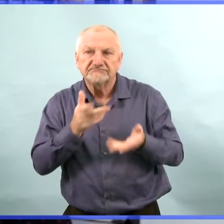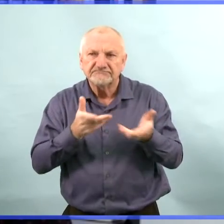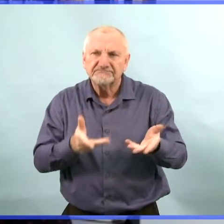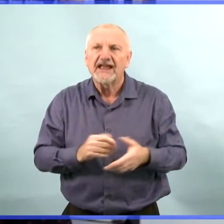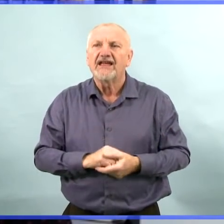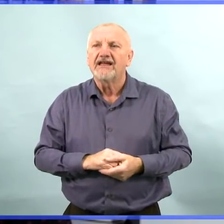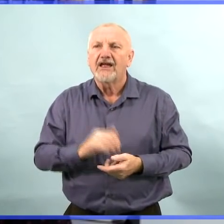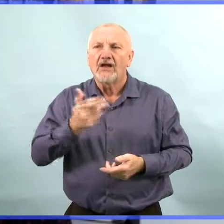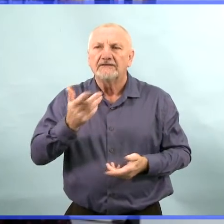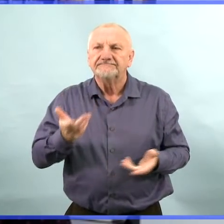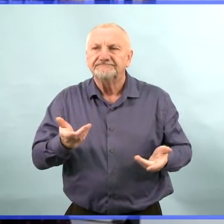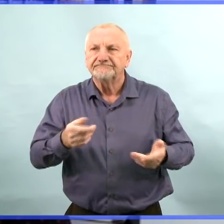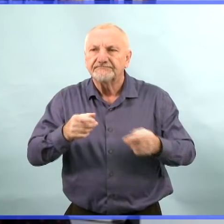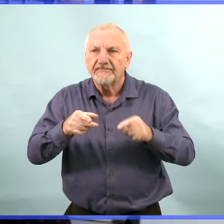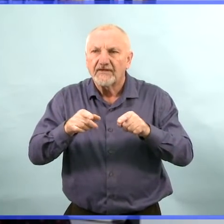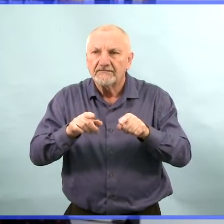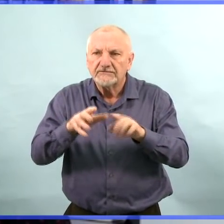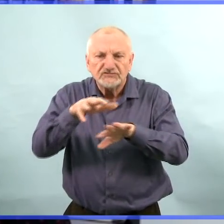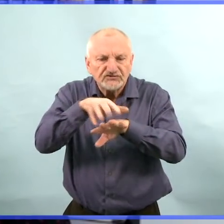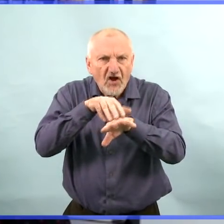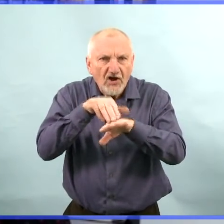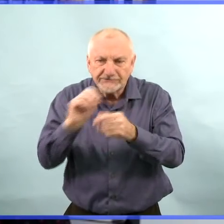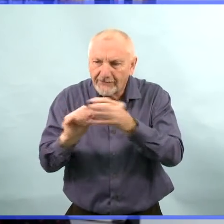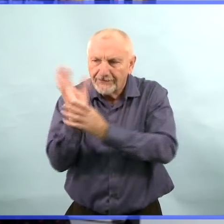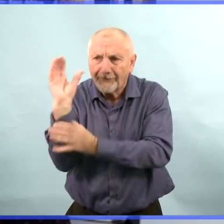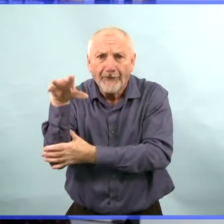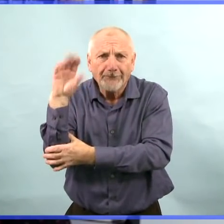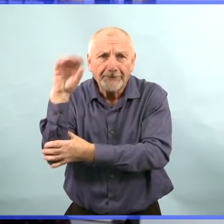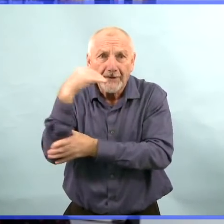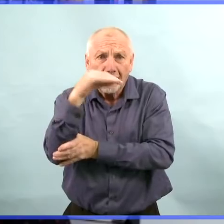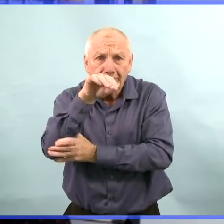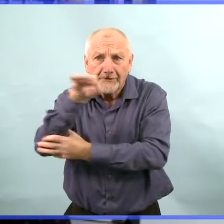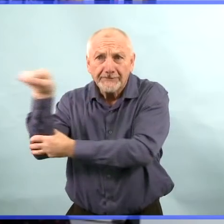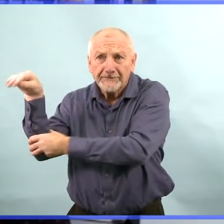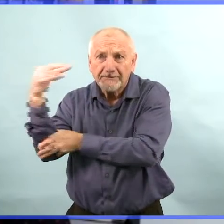also have a printable coloring sheet for kids covering some of their most common questions